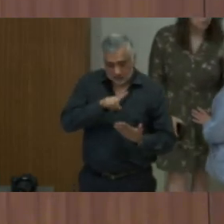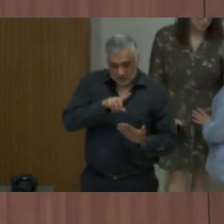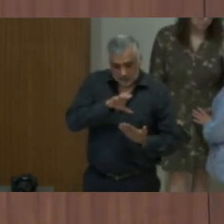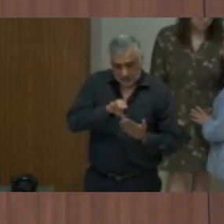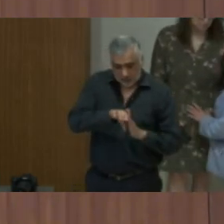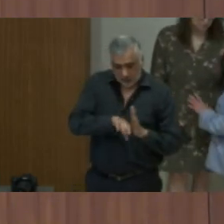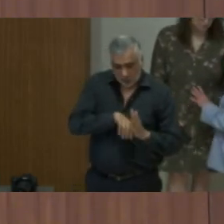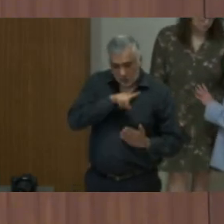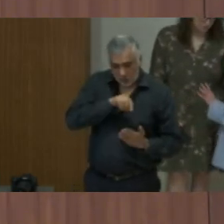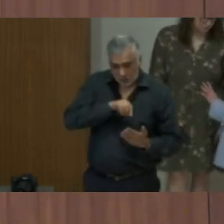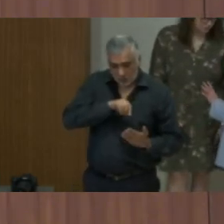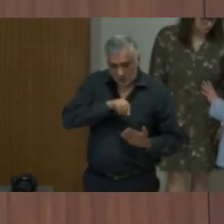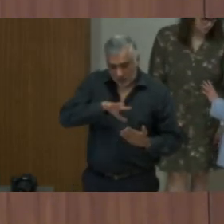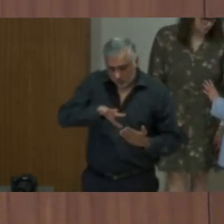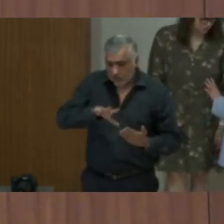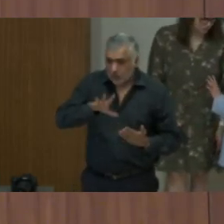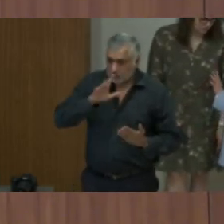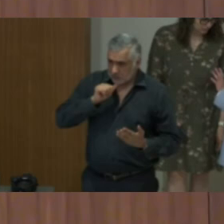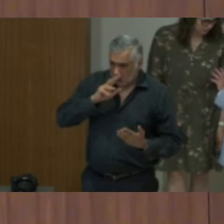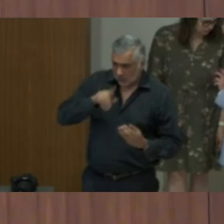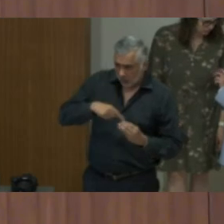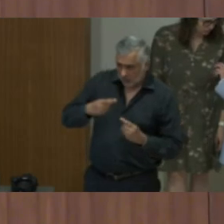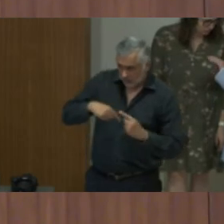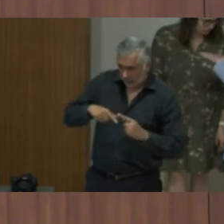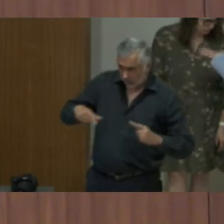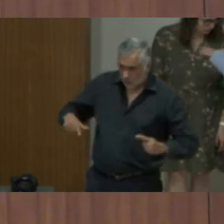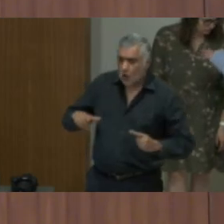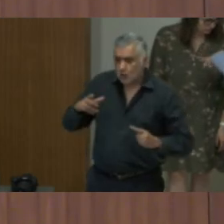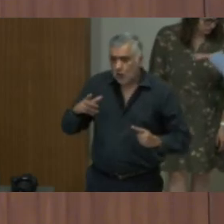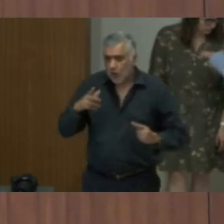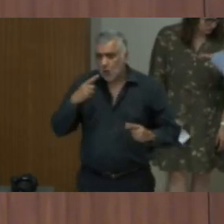And so I think that, yes, there is a lot of institutional prejudice. But I